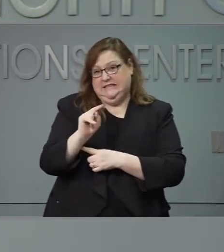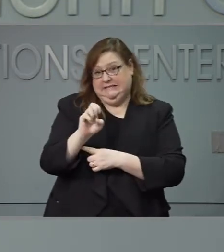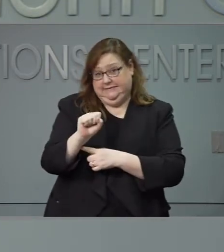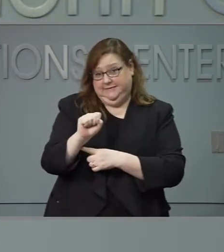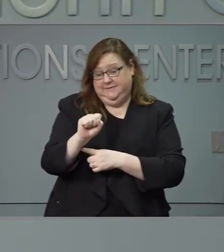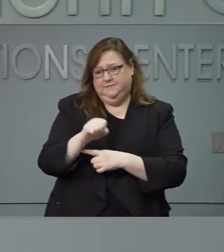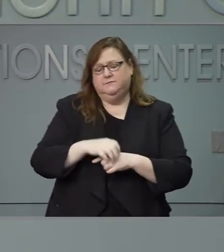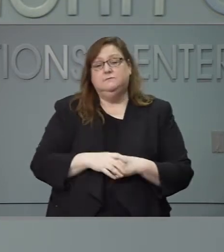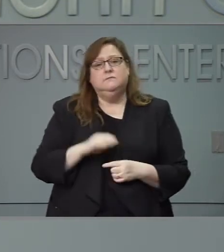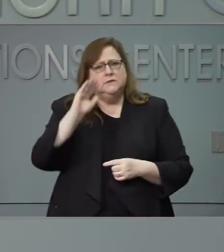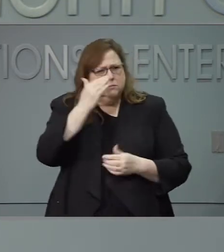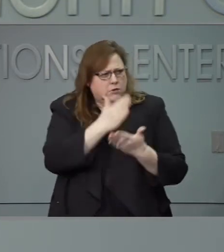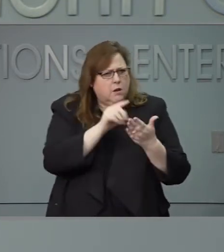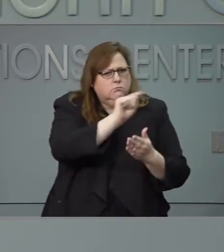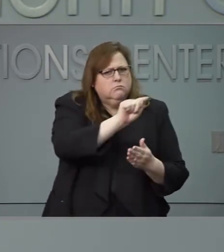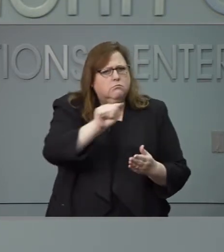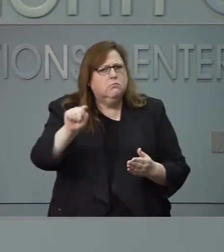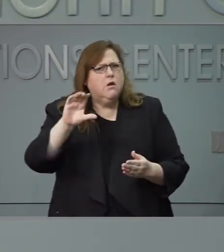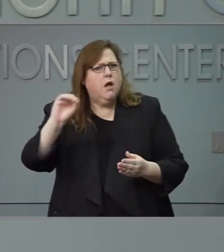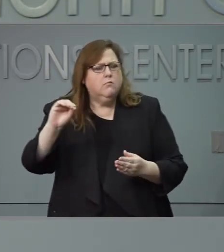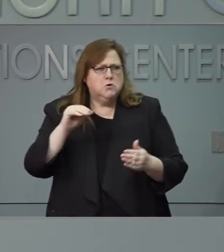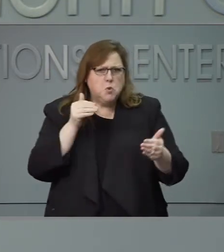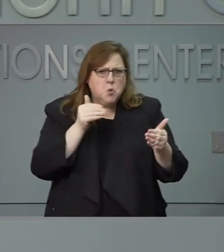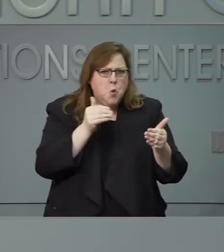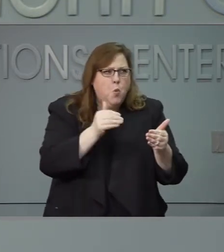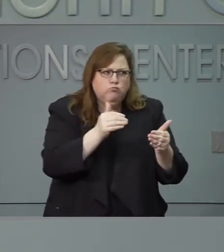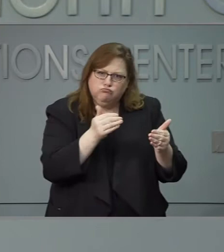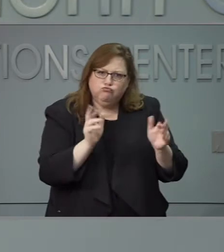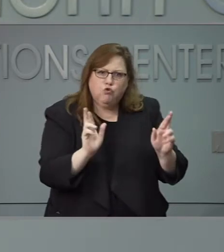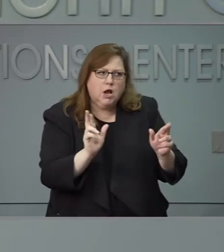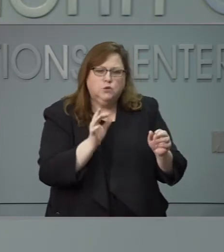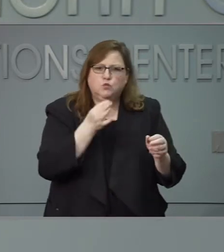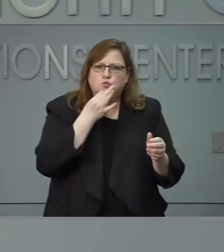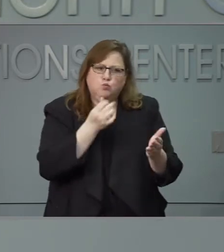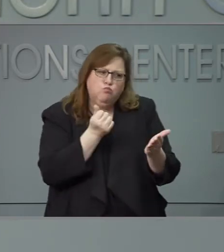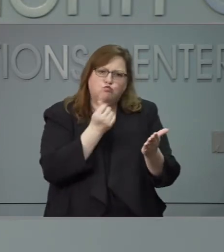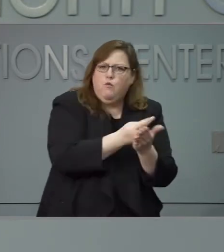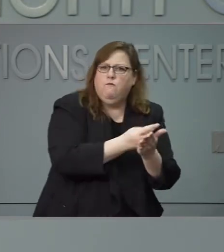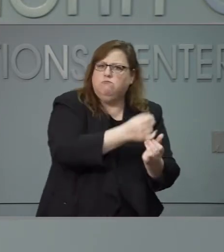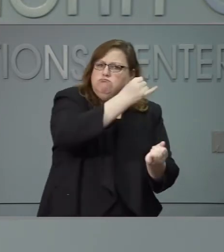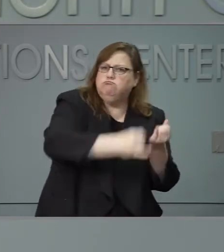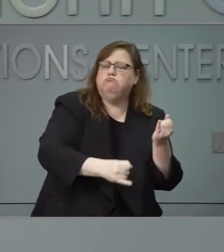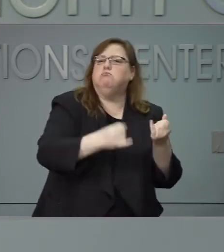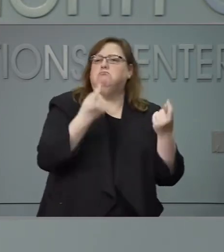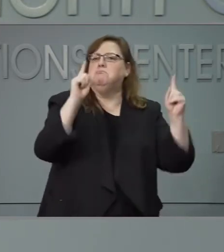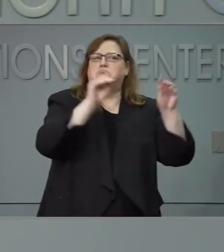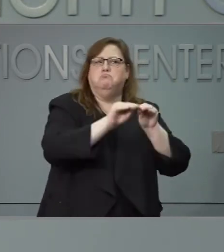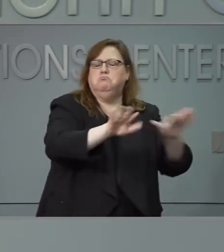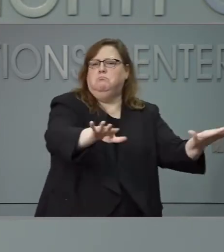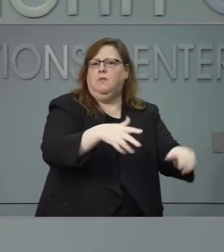PREGUNTA, LAS ESCUELAS Y APRENDIZAJE, SEÑOR COOPER, LAS ESCUELAS TODAVÍA NO ESTÁN ABIERTAS TOTALMENTE, NI SIQUIERA